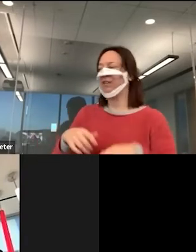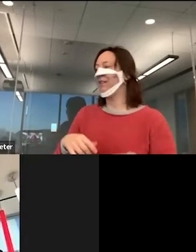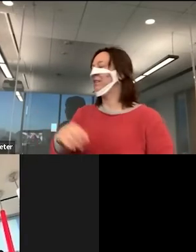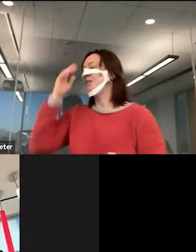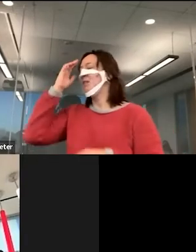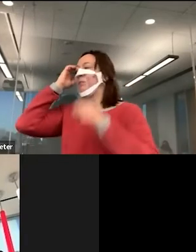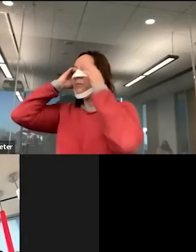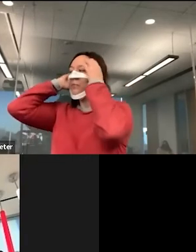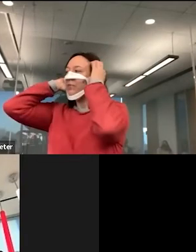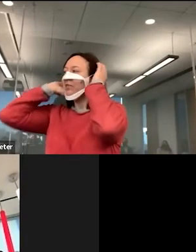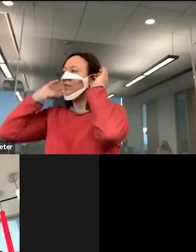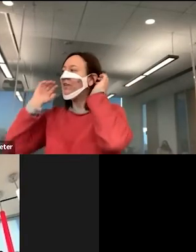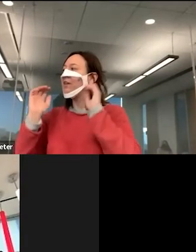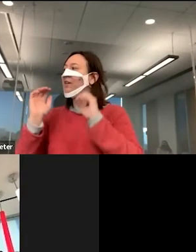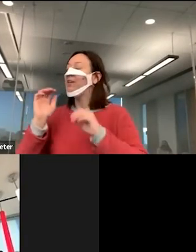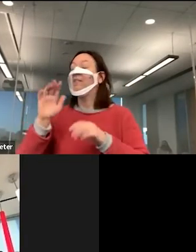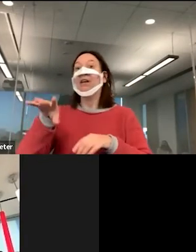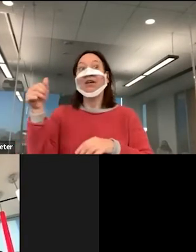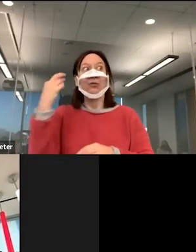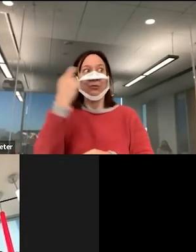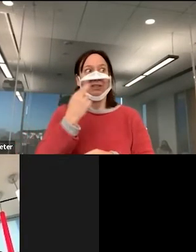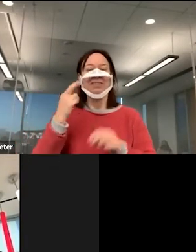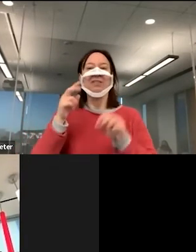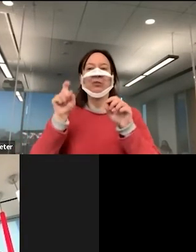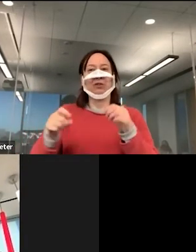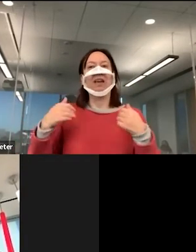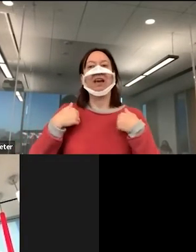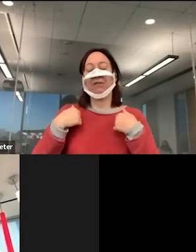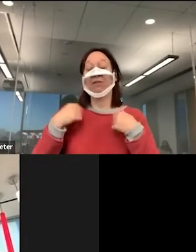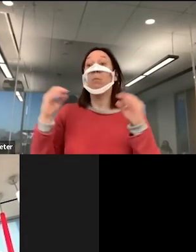reason why there should be tons of people with disabilities in the federal government working